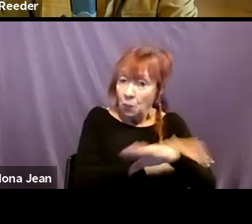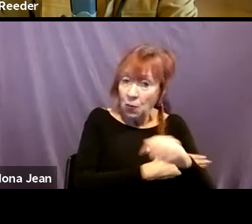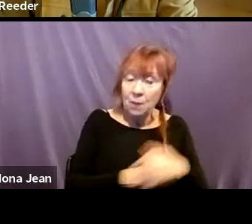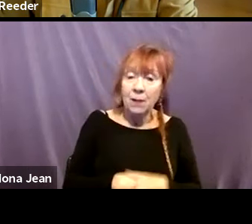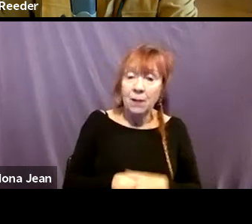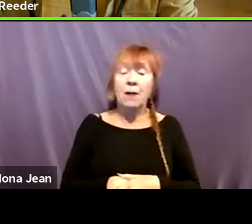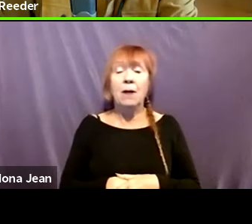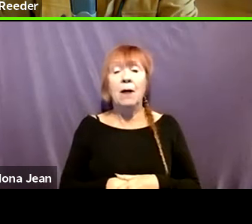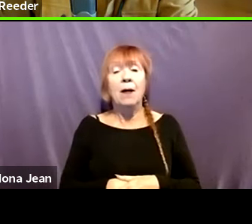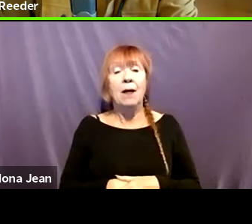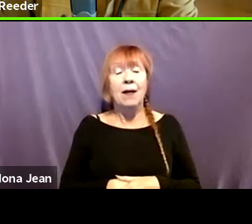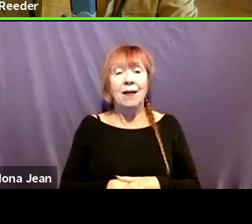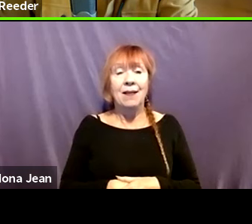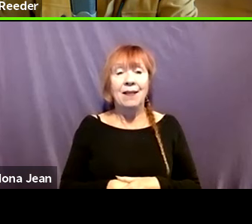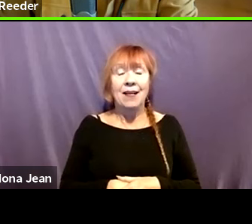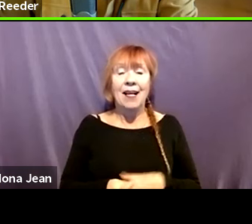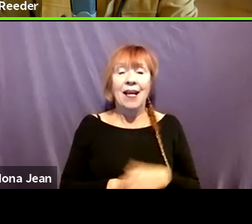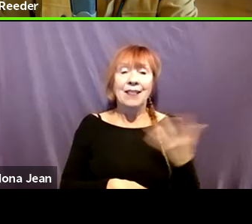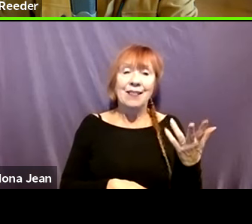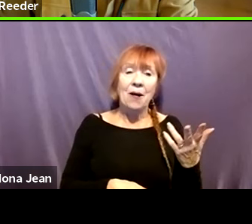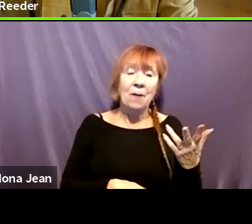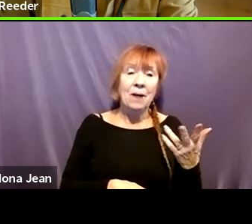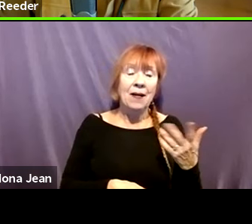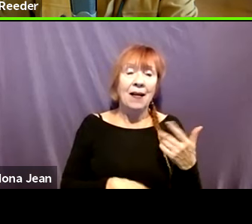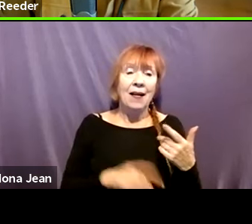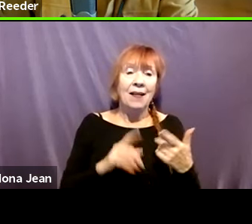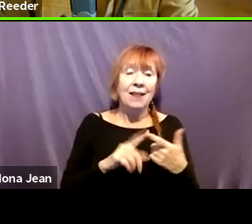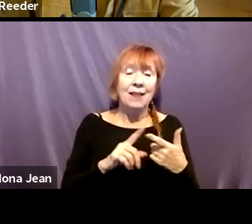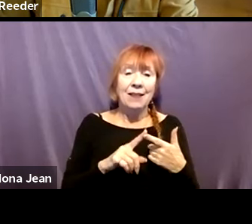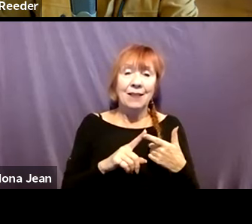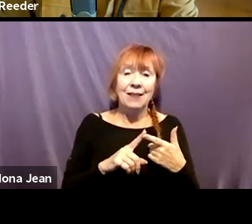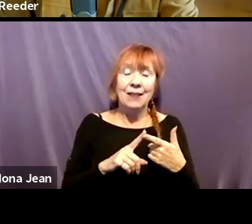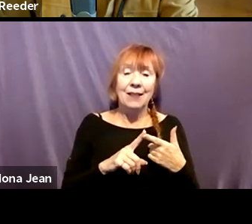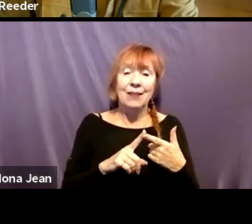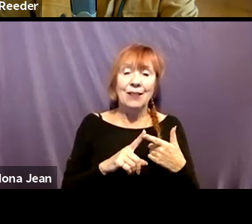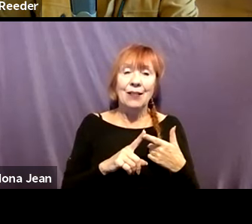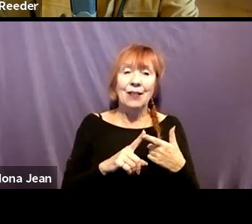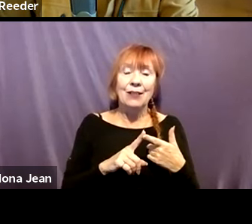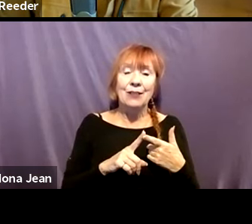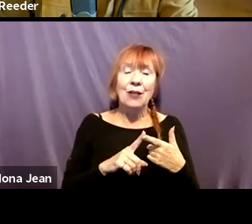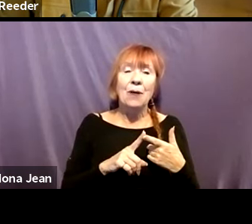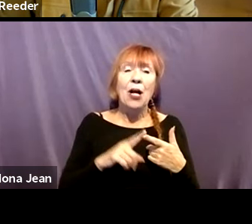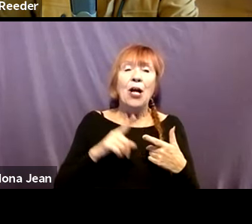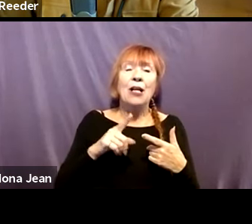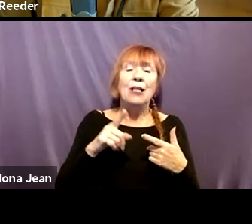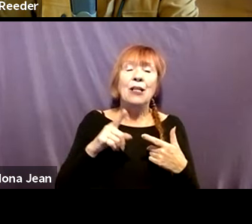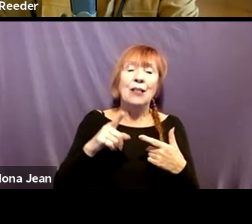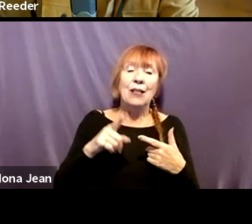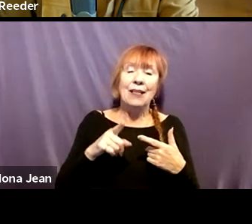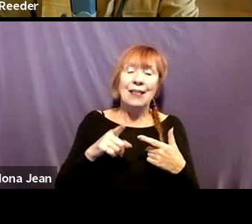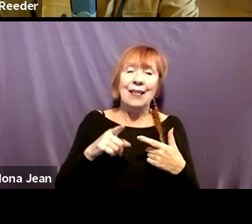Is you have to not connect your personal value as a writer on what somebody else thinks of your script,